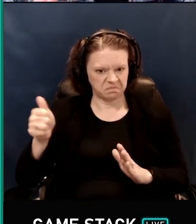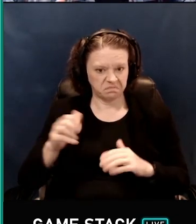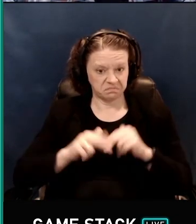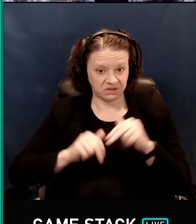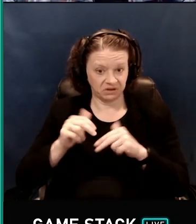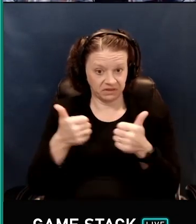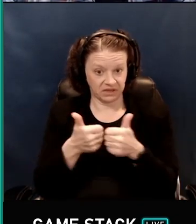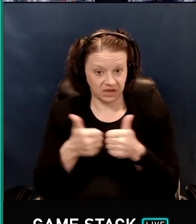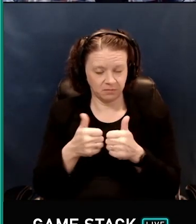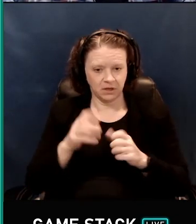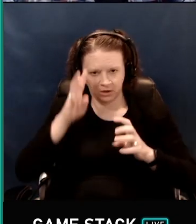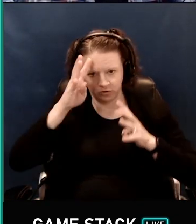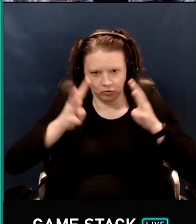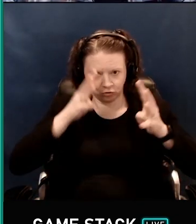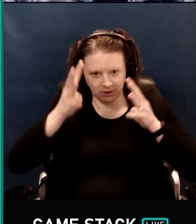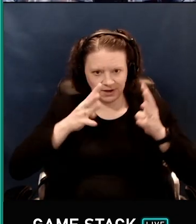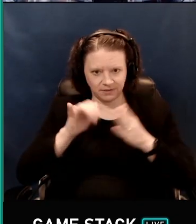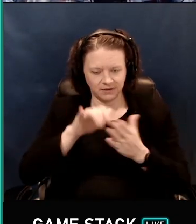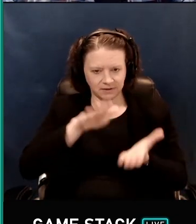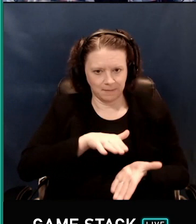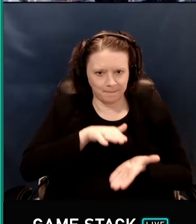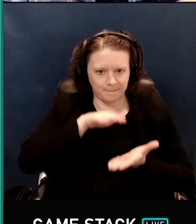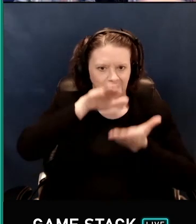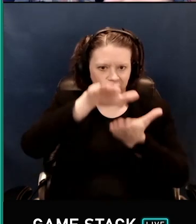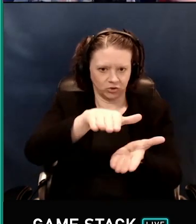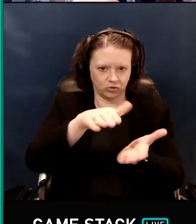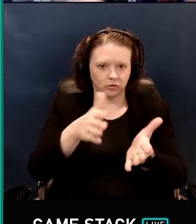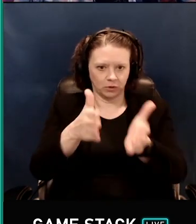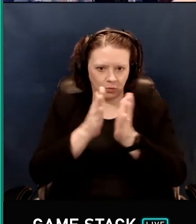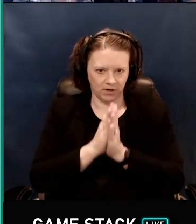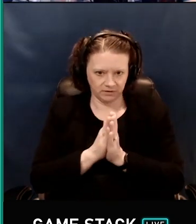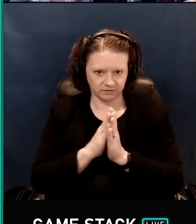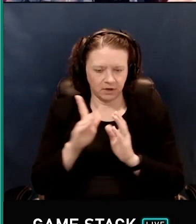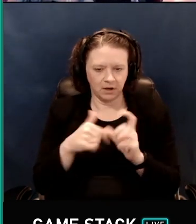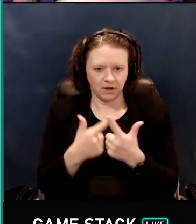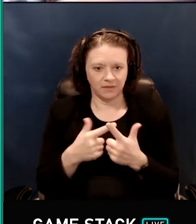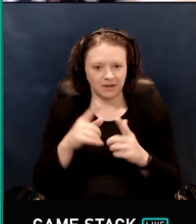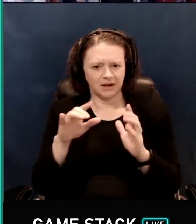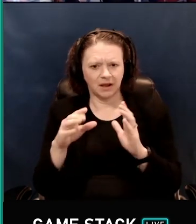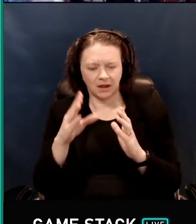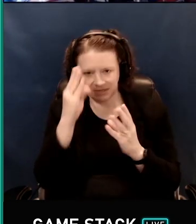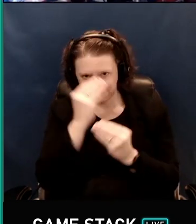requests, and to identify when you want to be notified. If you have, say, a thousand things that you need,